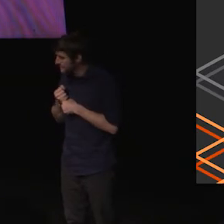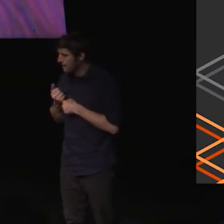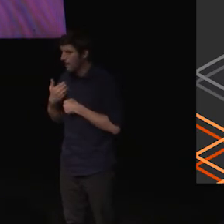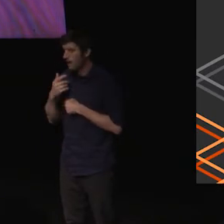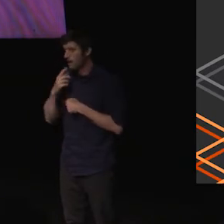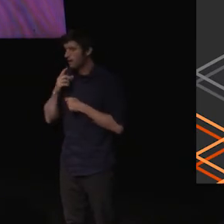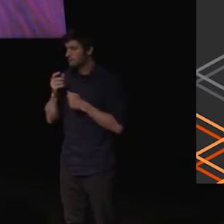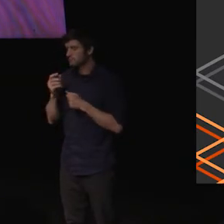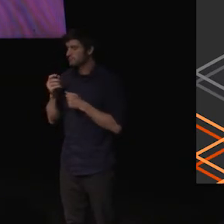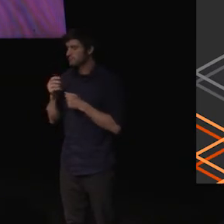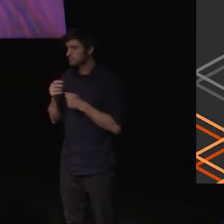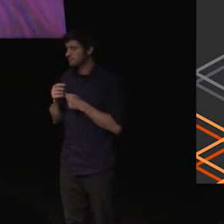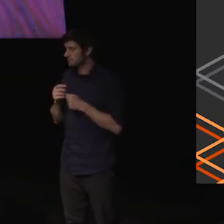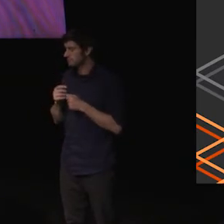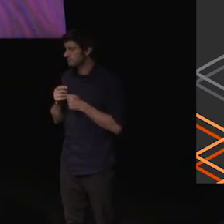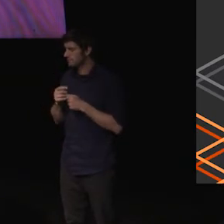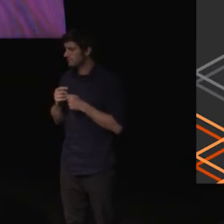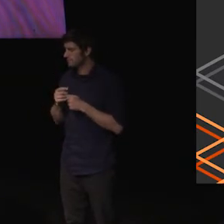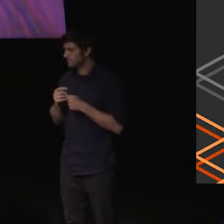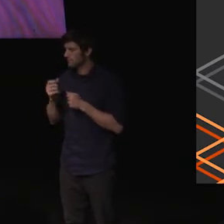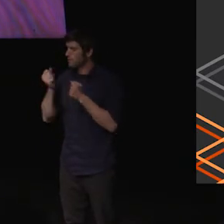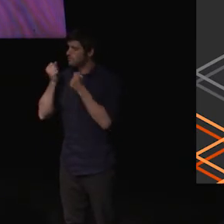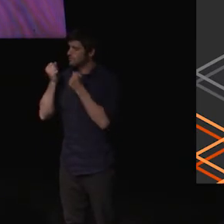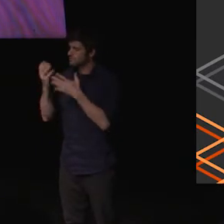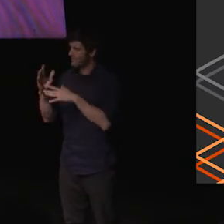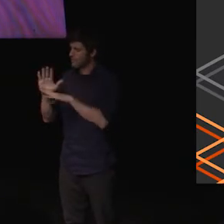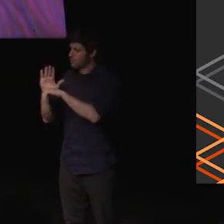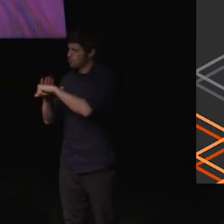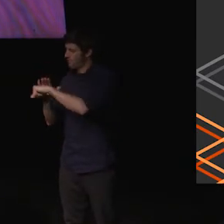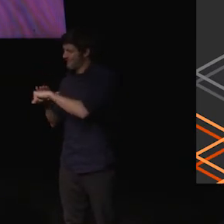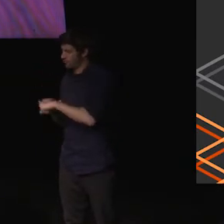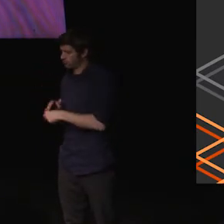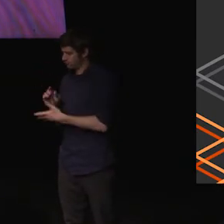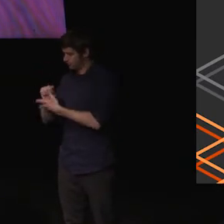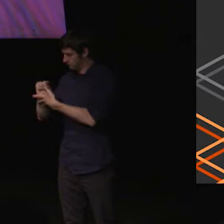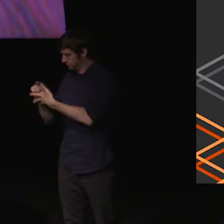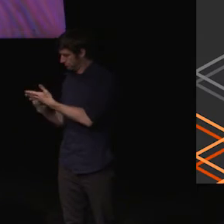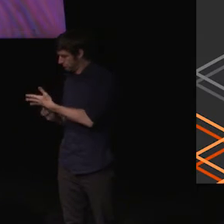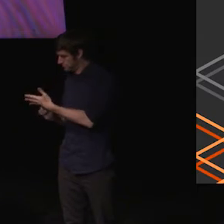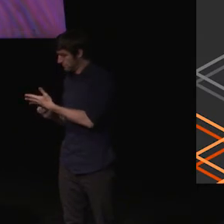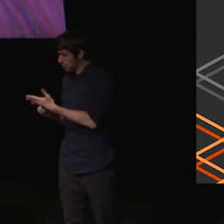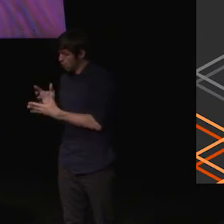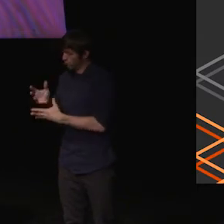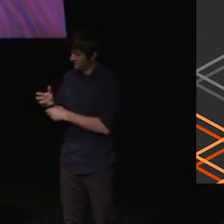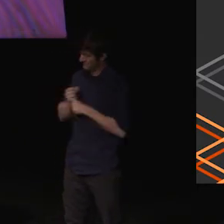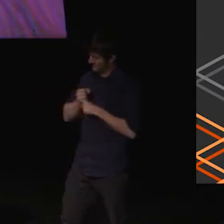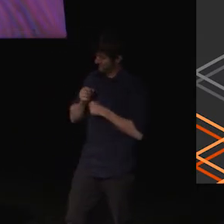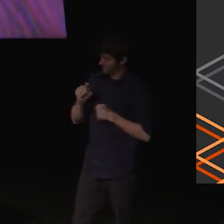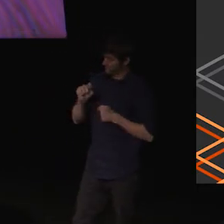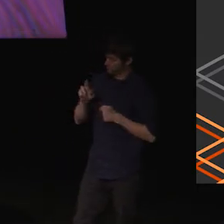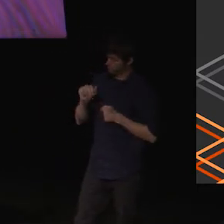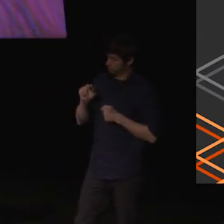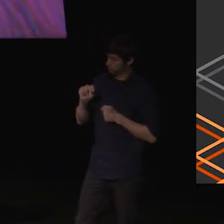that are passed to the application. Transcriptions being received is just one of them. So, it's a quick snippet.